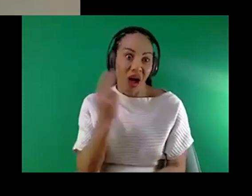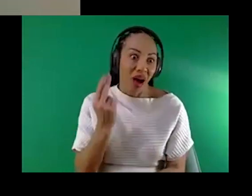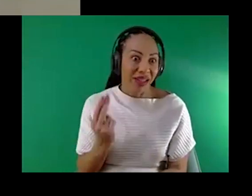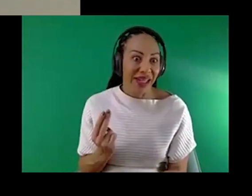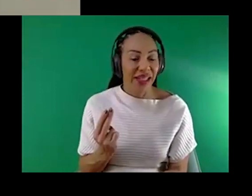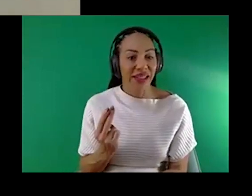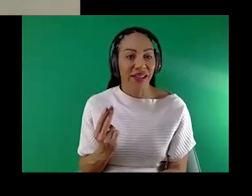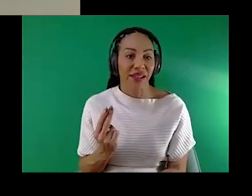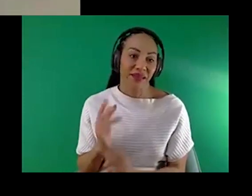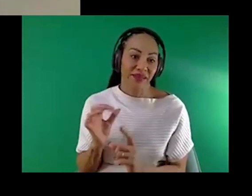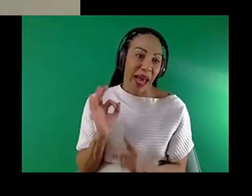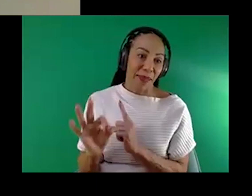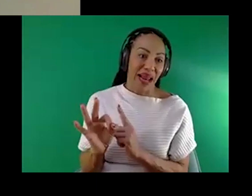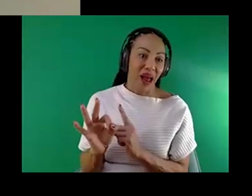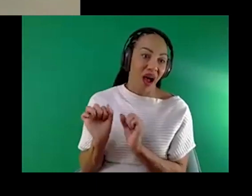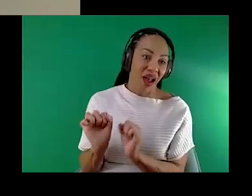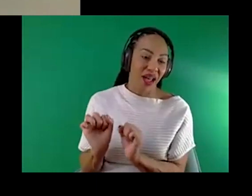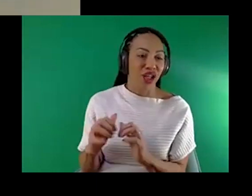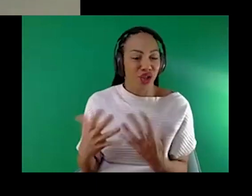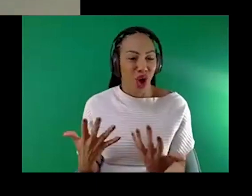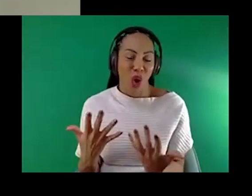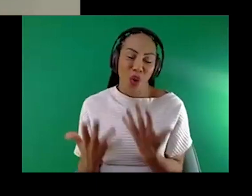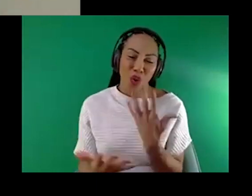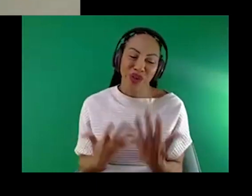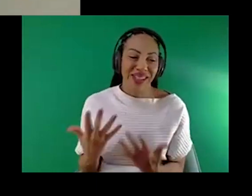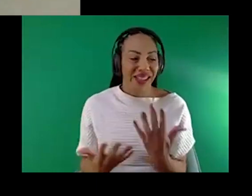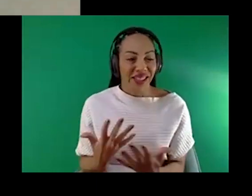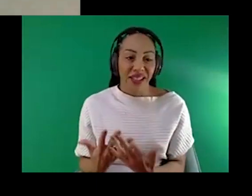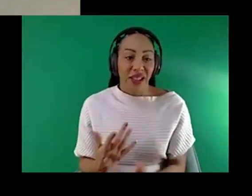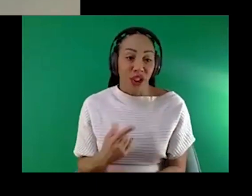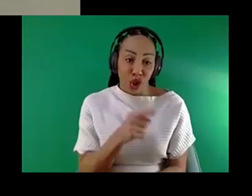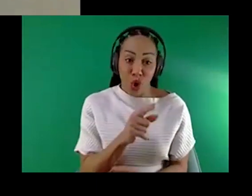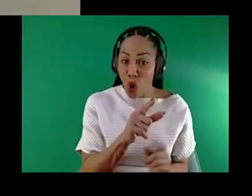at at the inv artists that you're inviting to be part of the project you're applying for that is